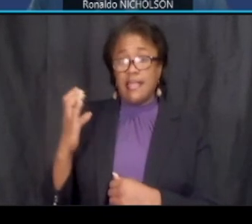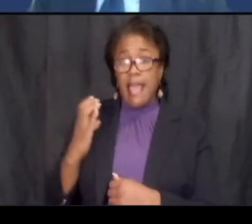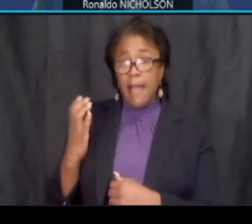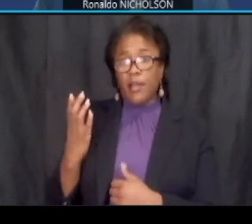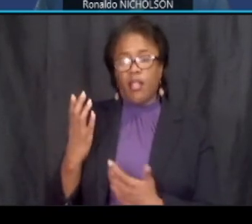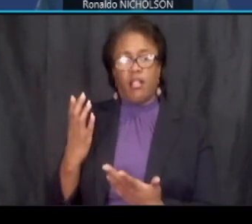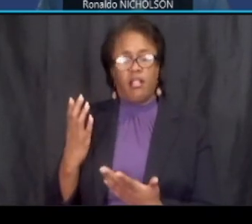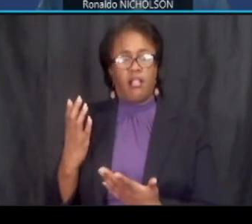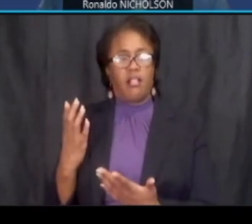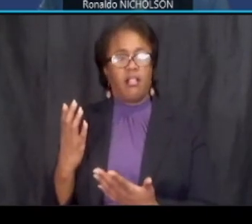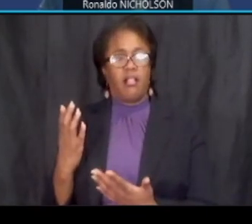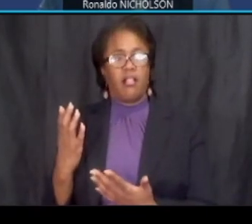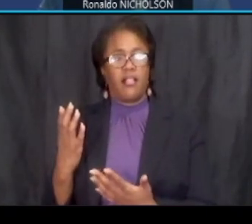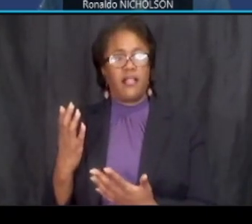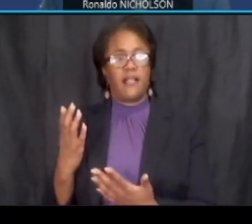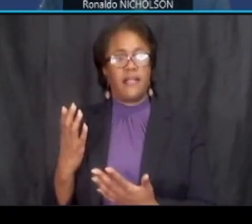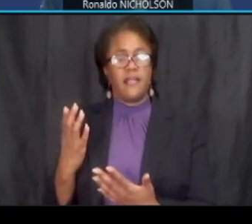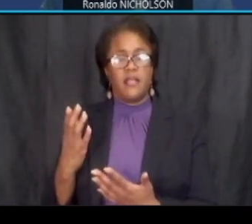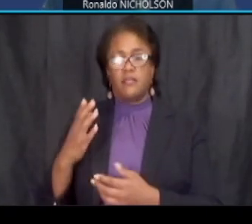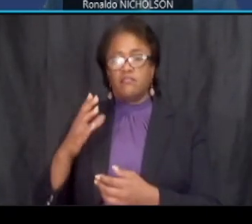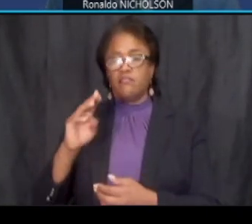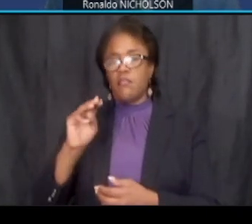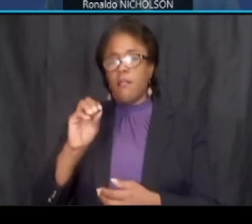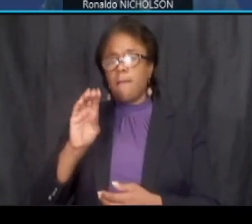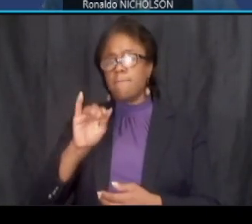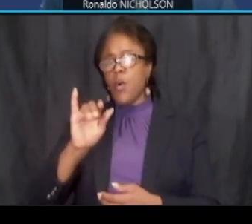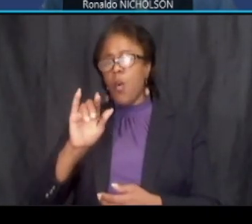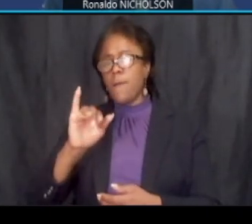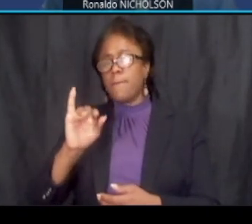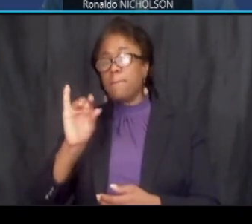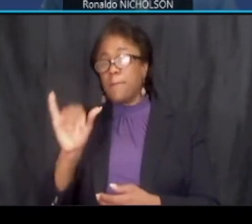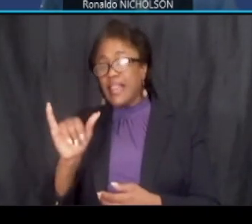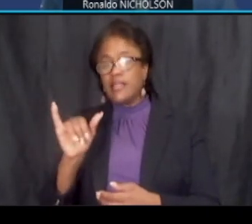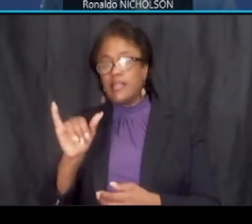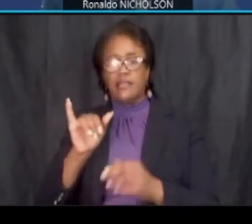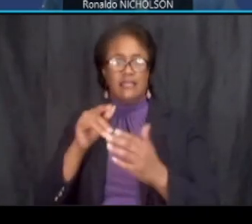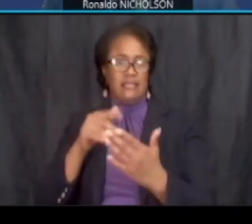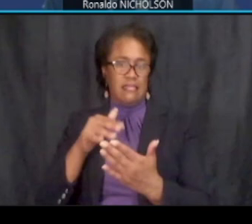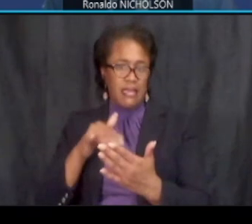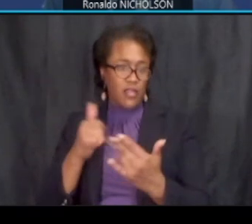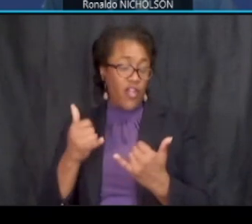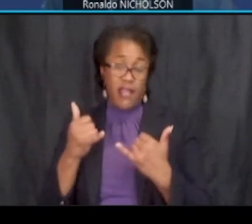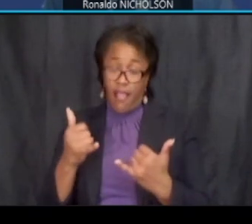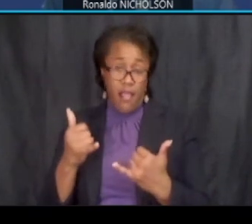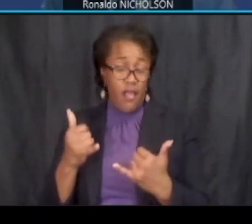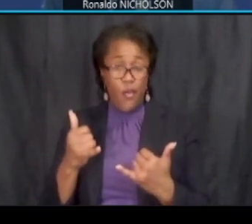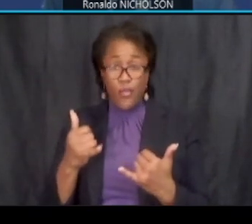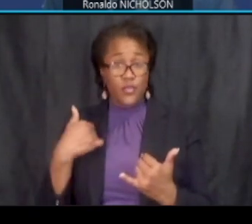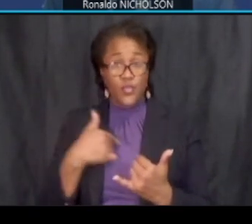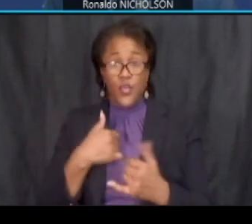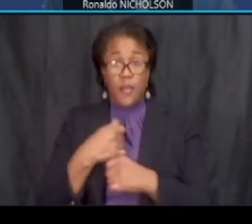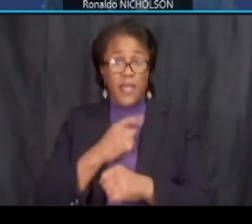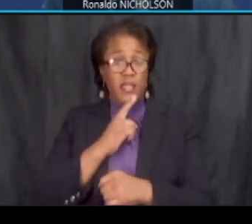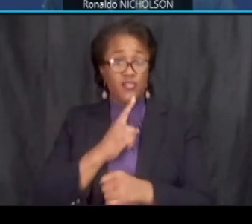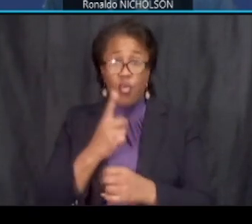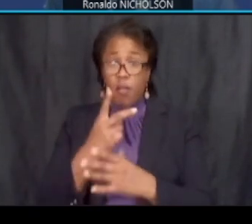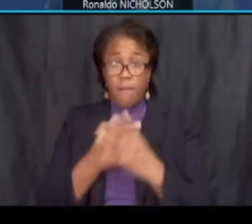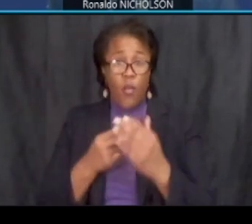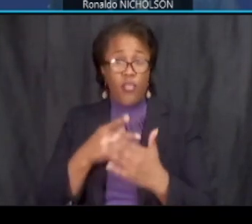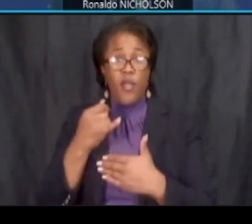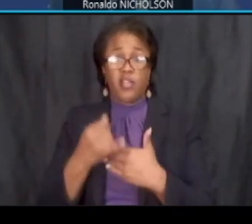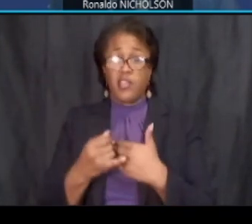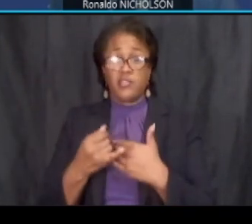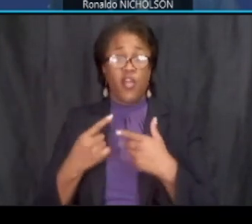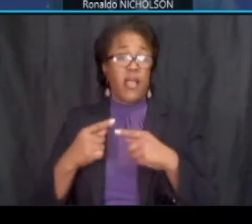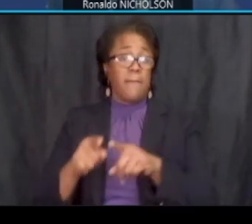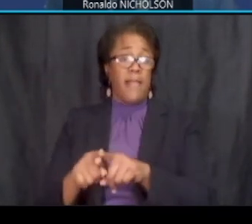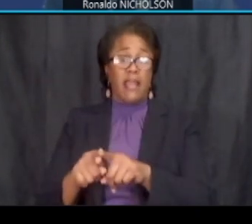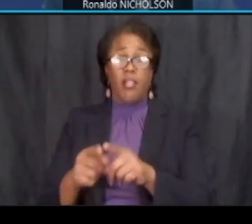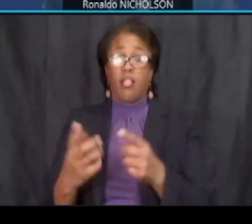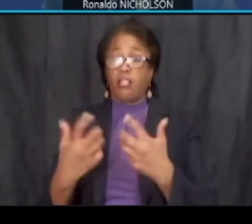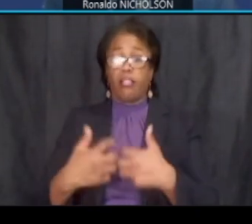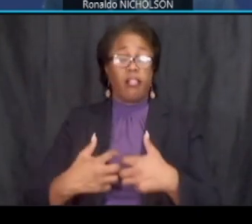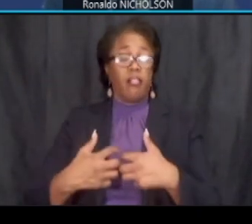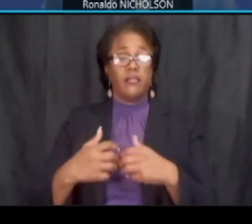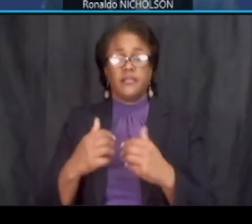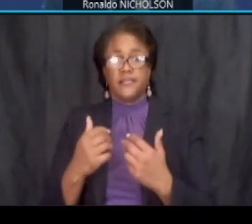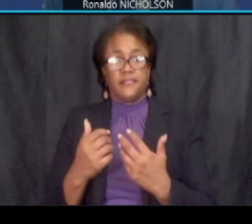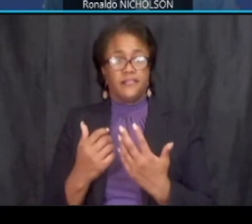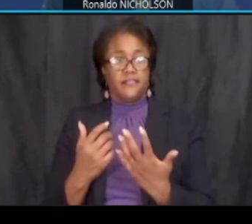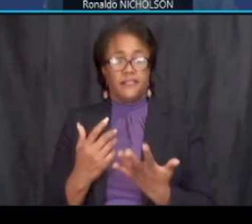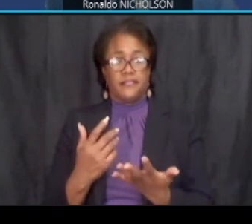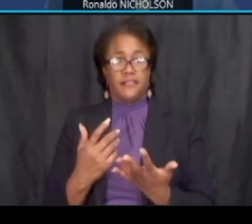um mobility study as we speak uh to making sure that both projects are compatible and the concerns